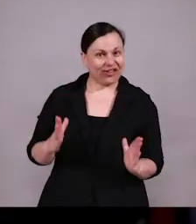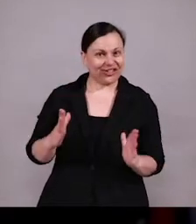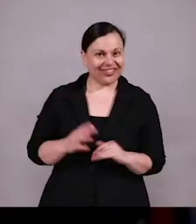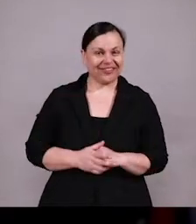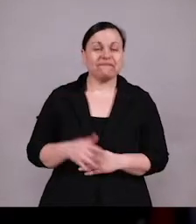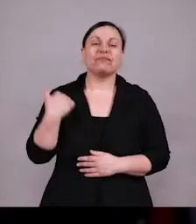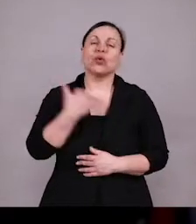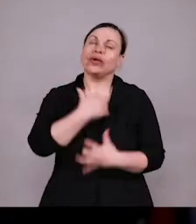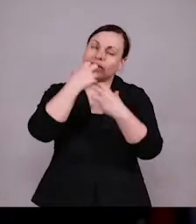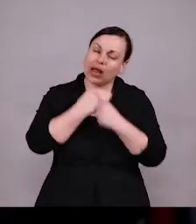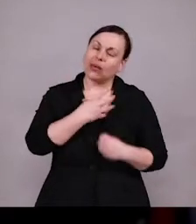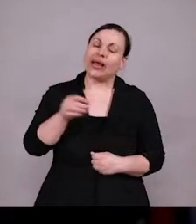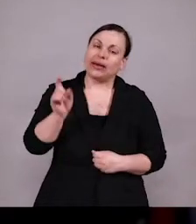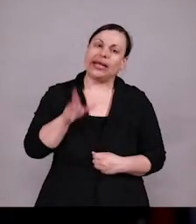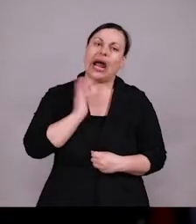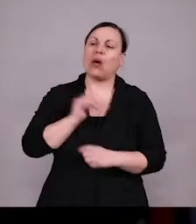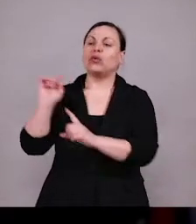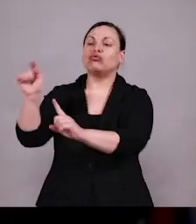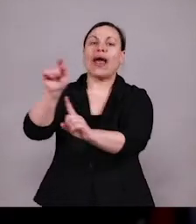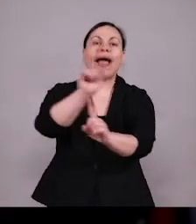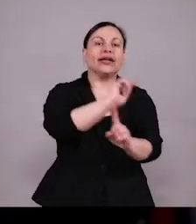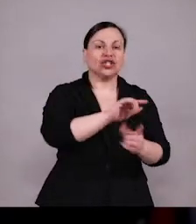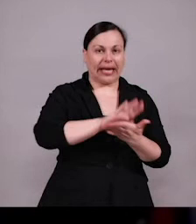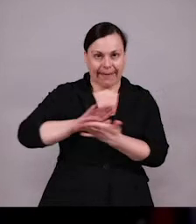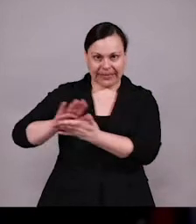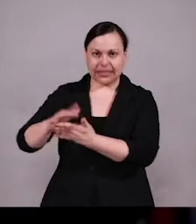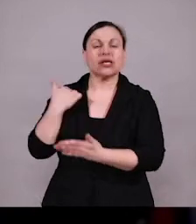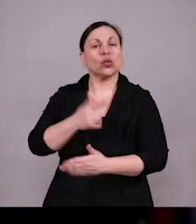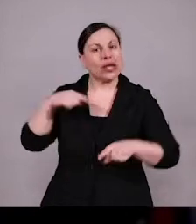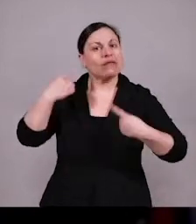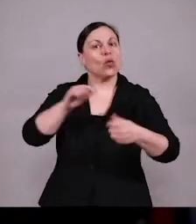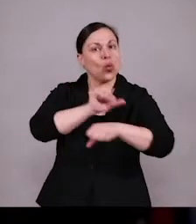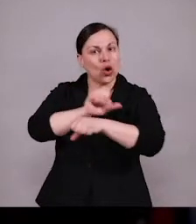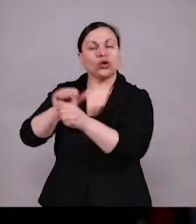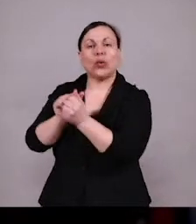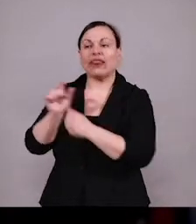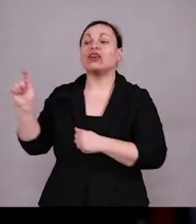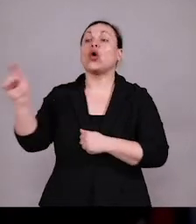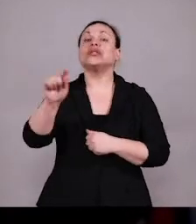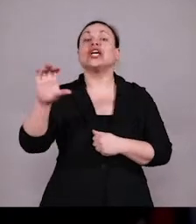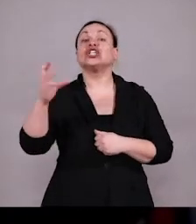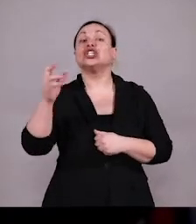We value and need our branch campuses, and have worked with our branch campus chancellors